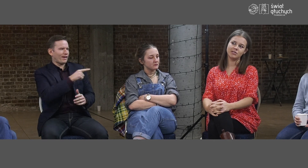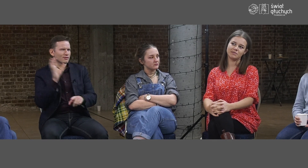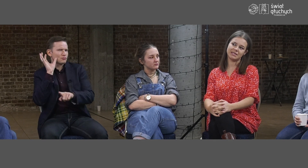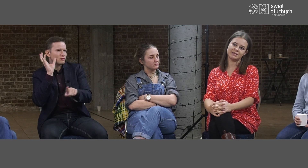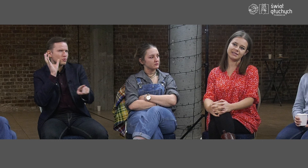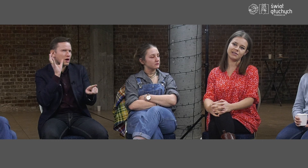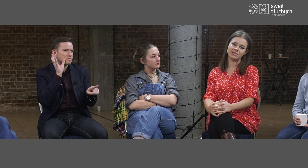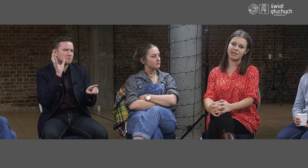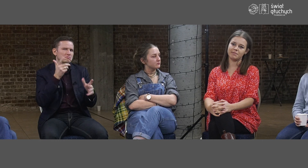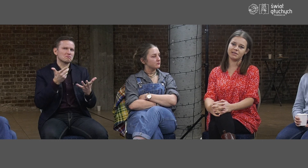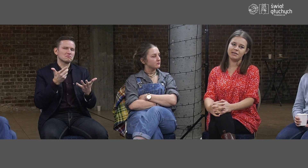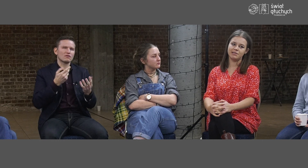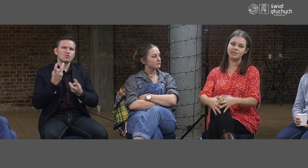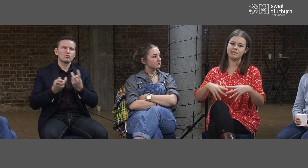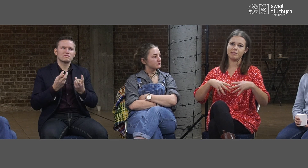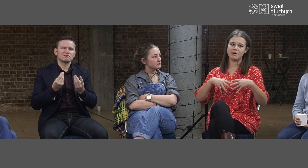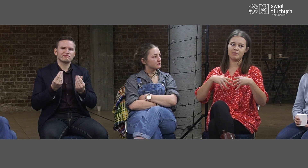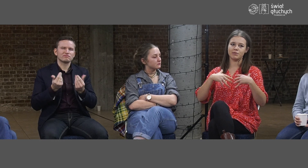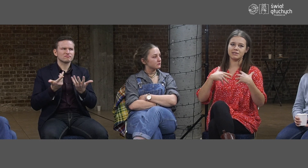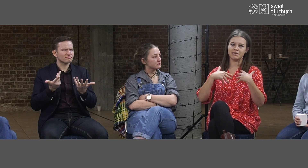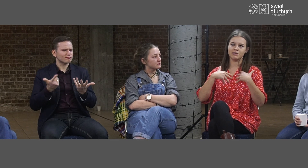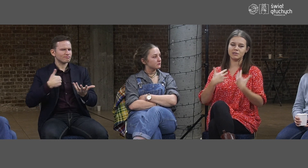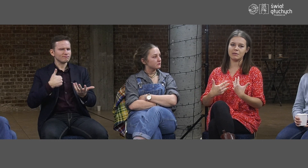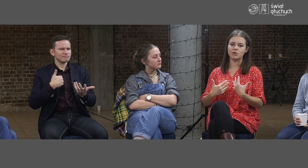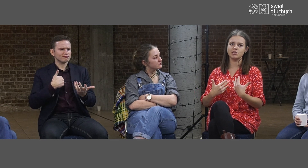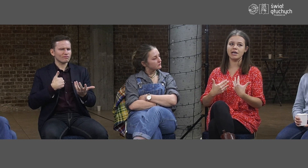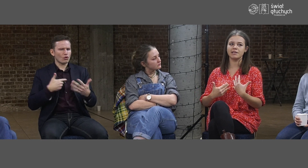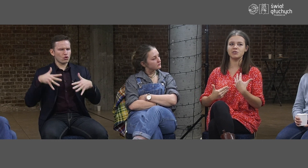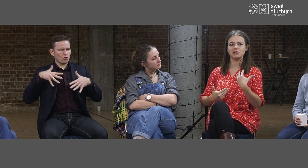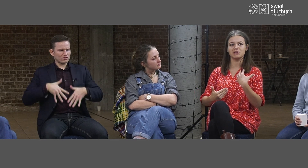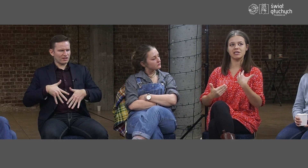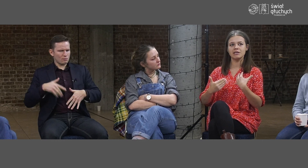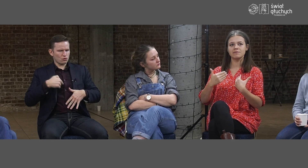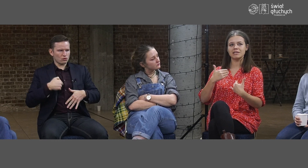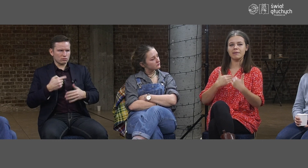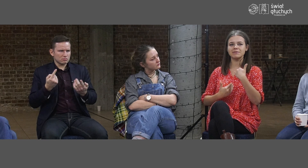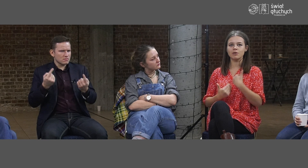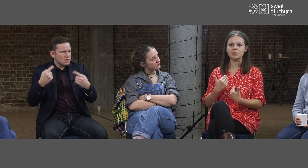and essentially, it’s like I never really had that identity. But at the same time, I felt inside